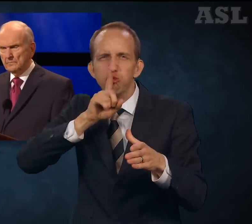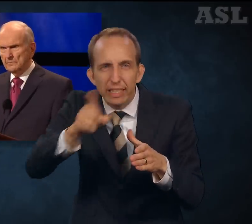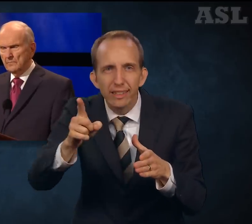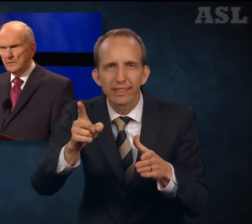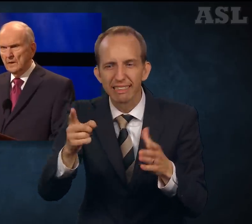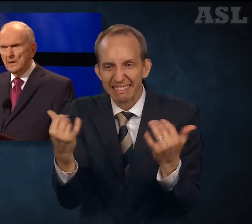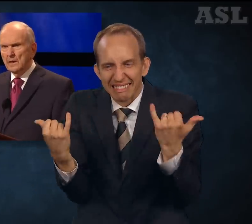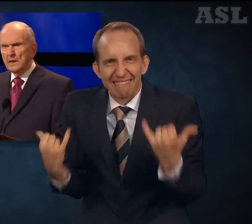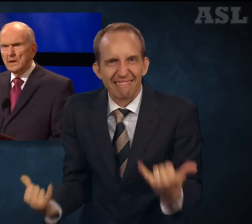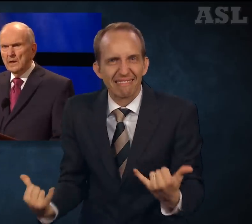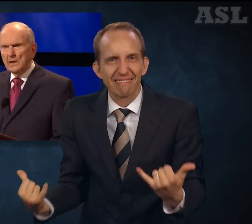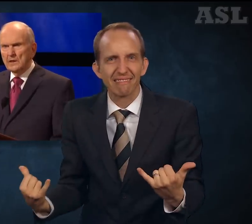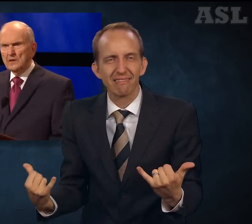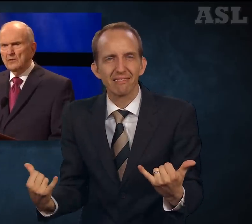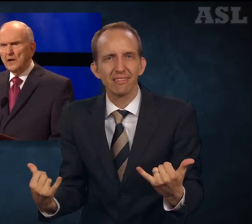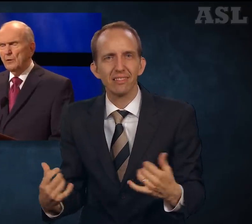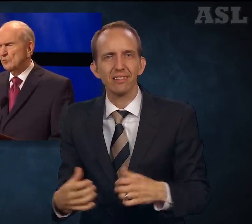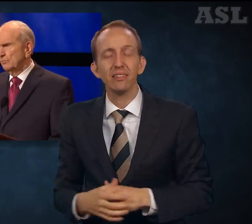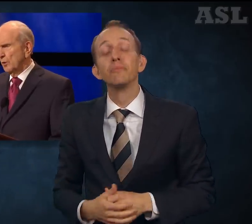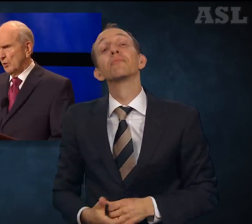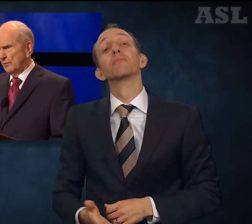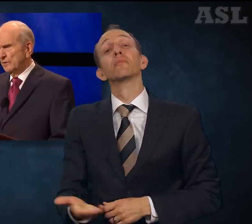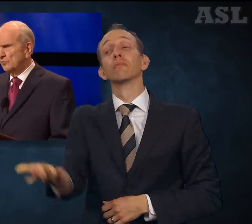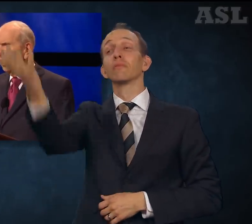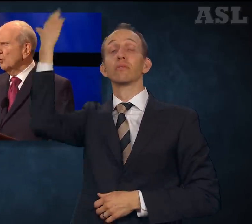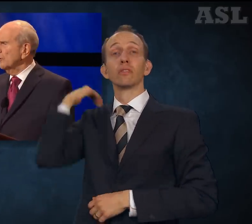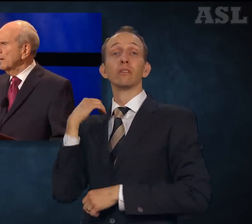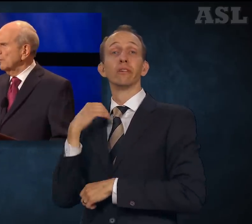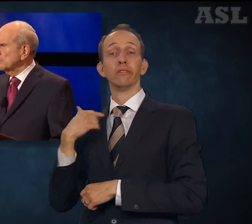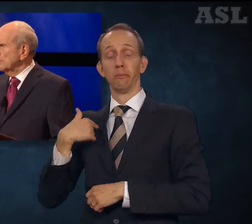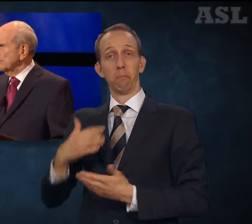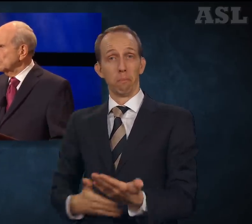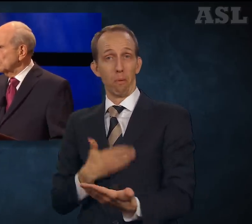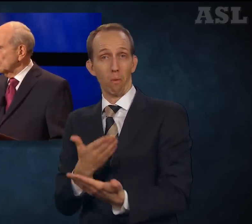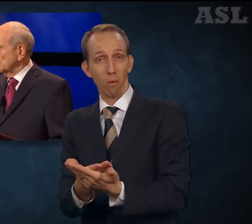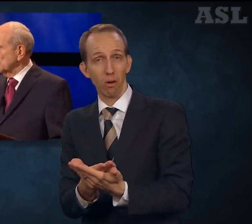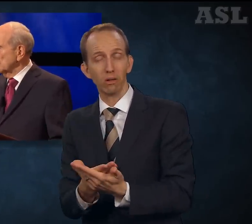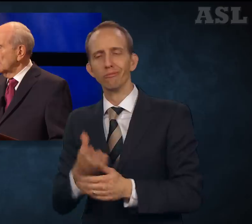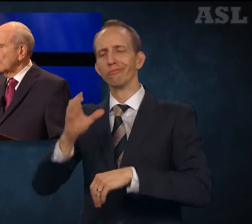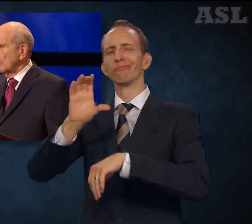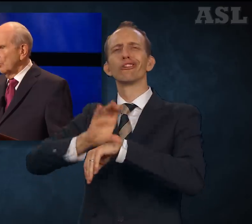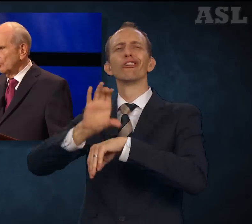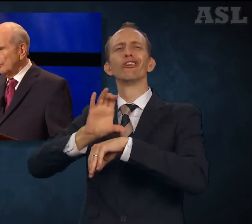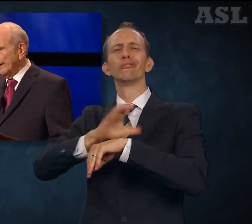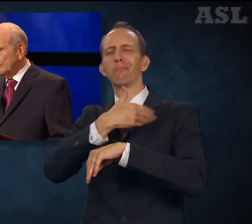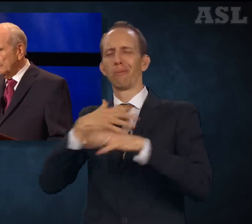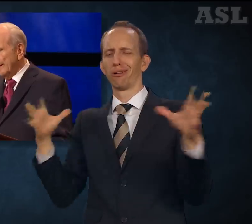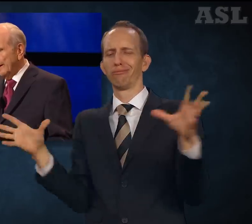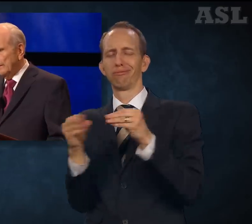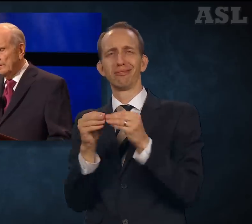I TESTIFY THAT THE GATHERING